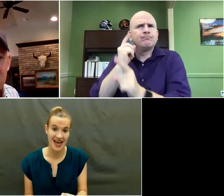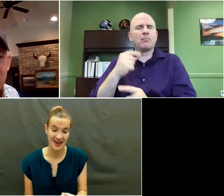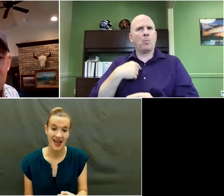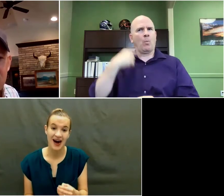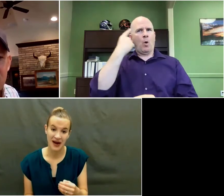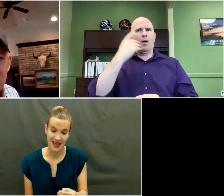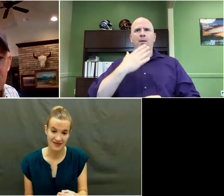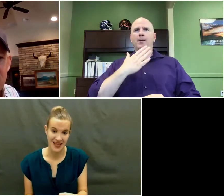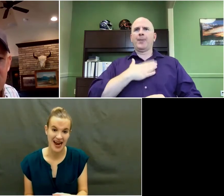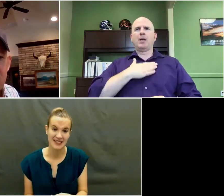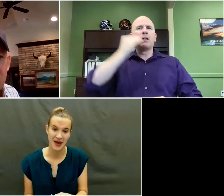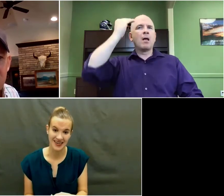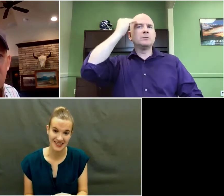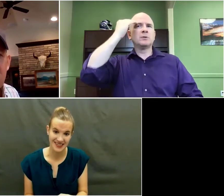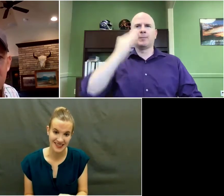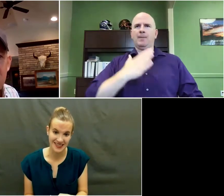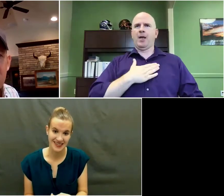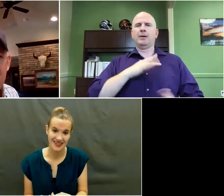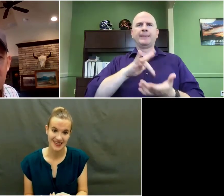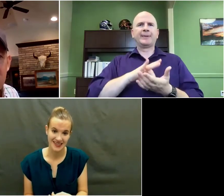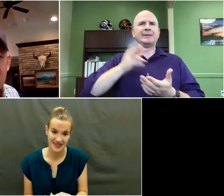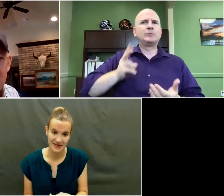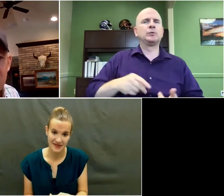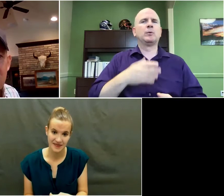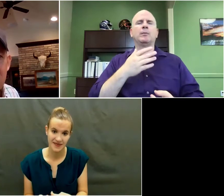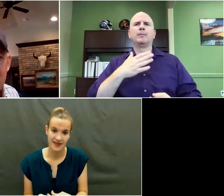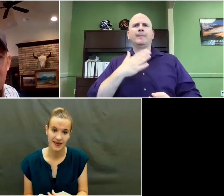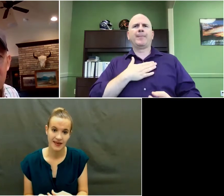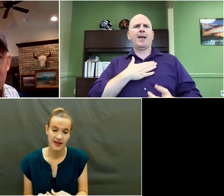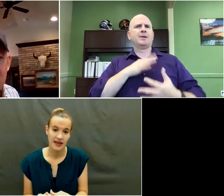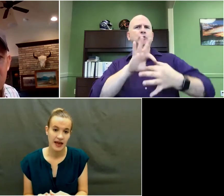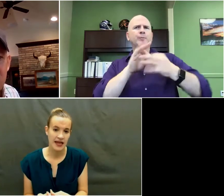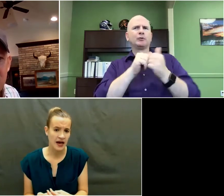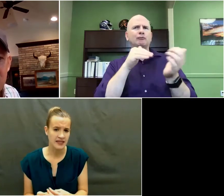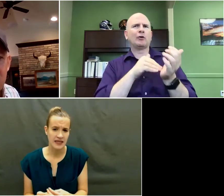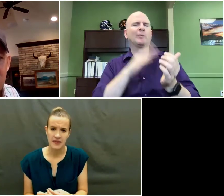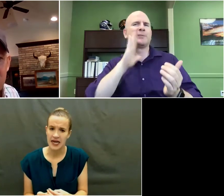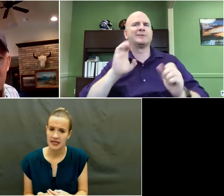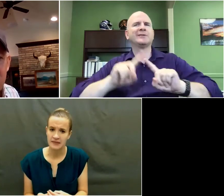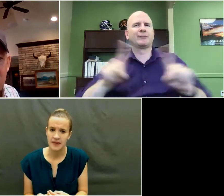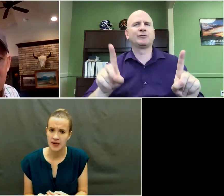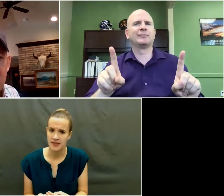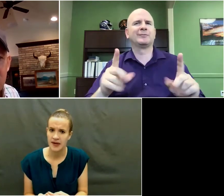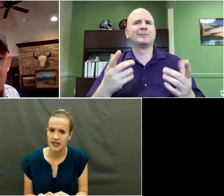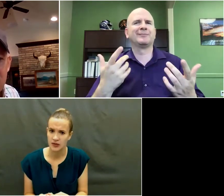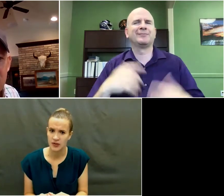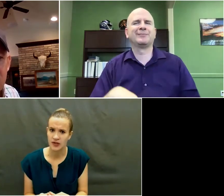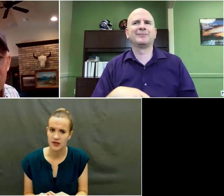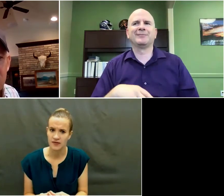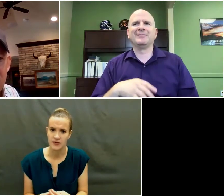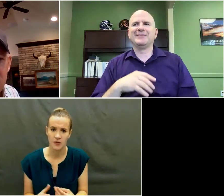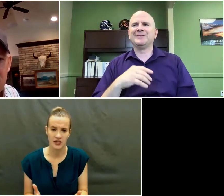had on my life in that aspect. And honestly, because my mom was my interpreter for so much of